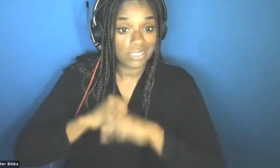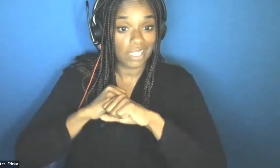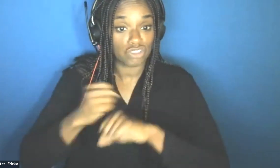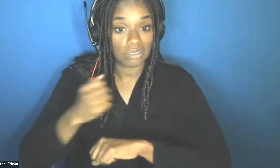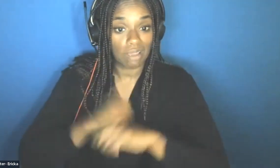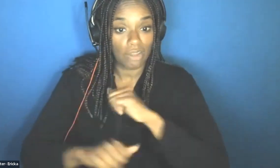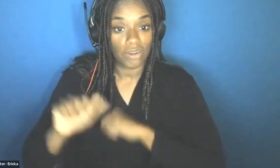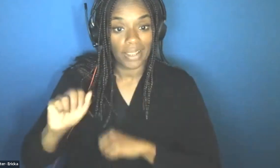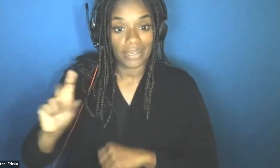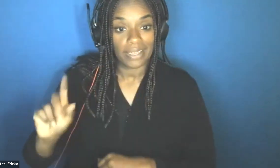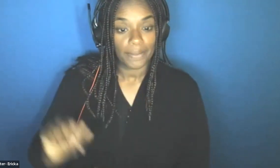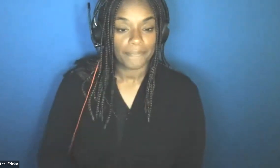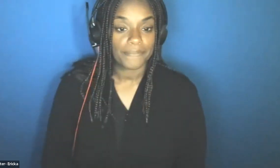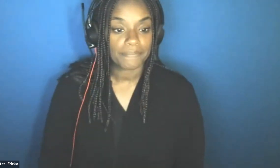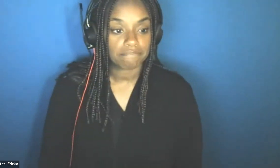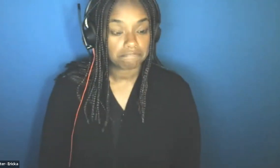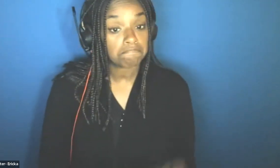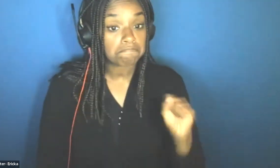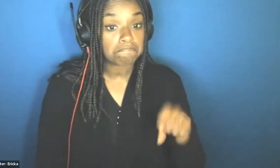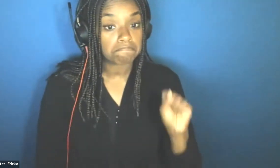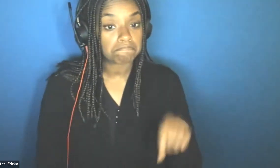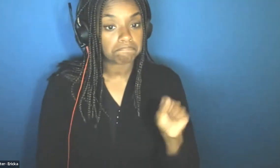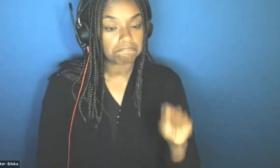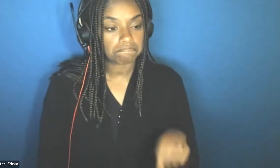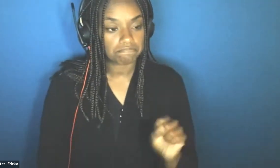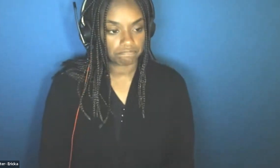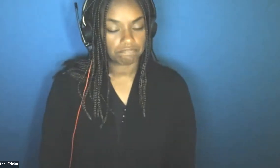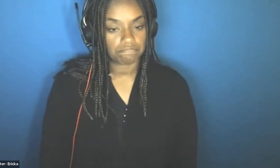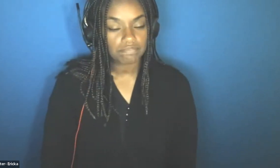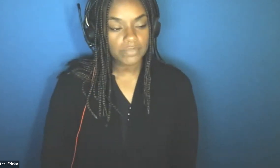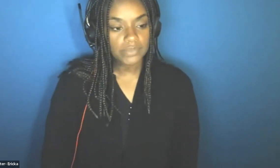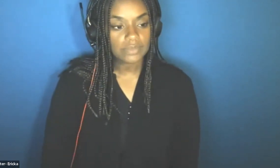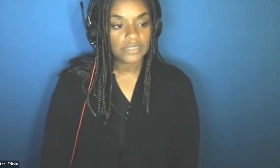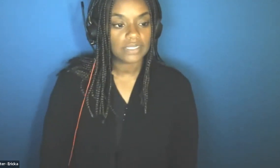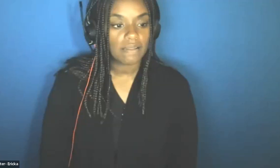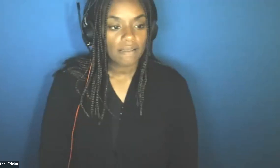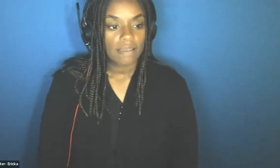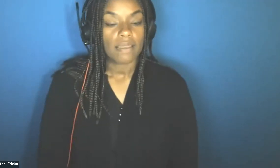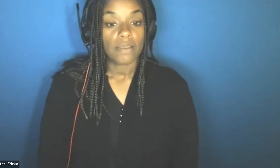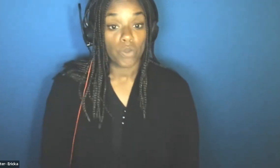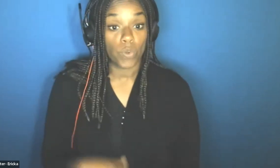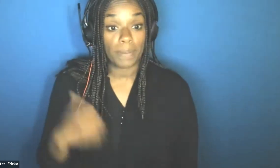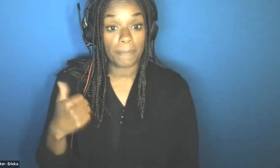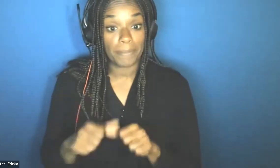In this case, the employer refuses to hire her because that employer learned about her past addiction. Does Marianna have protection under the ADA?